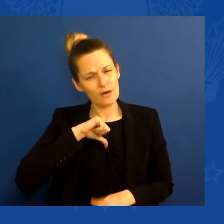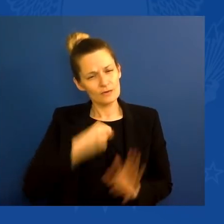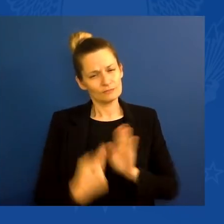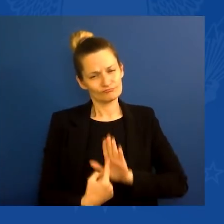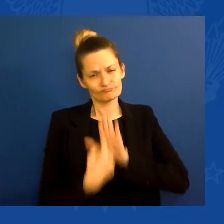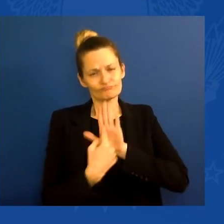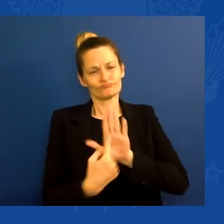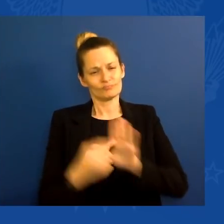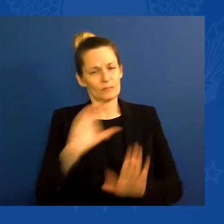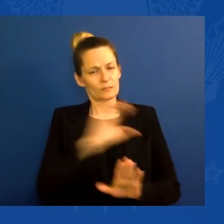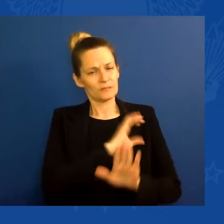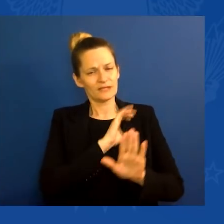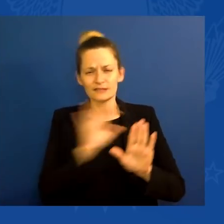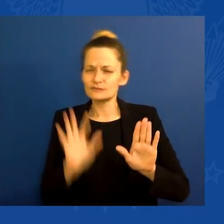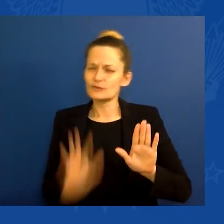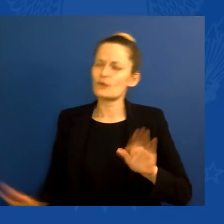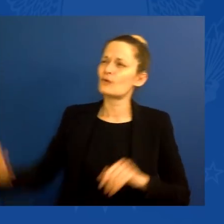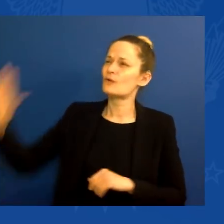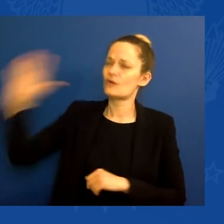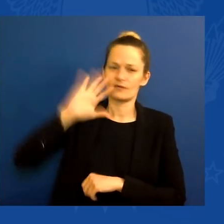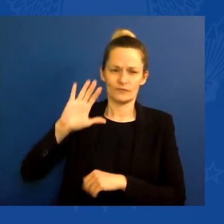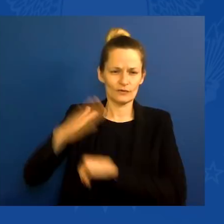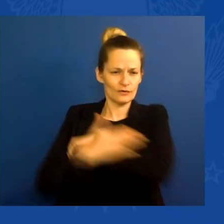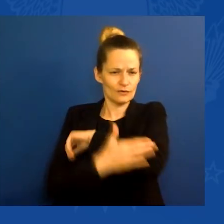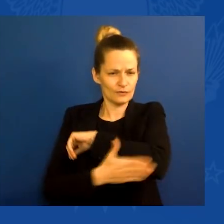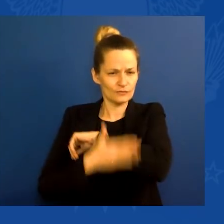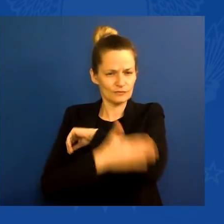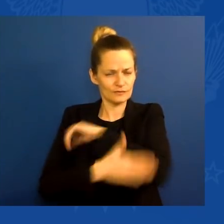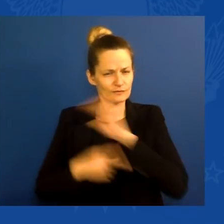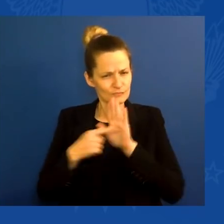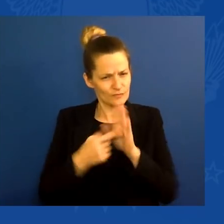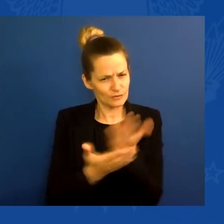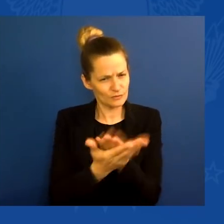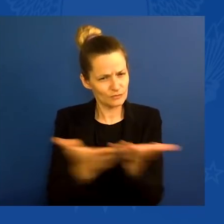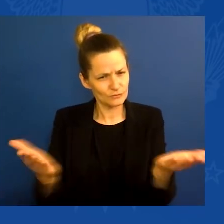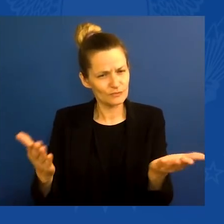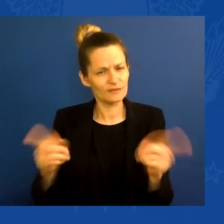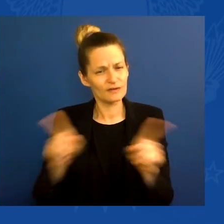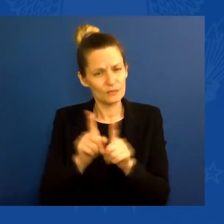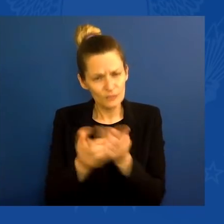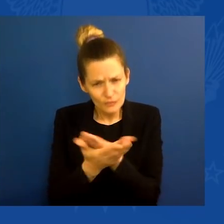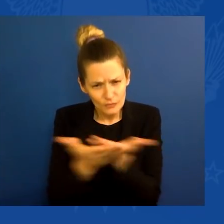And we respect and we have respect for your heroes, courage and sacrifice.